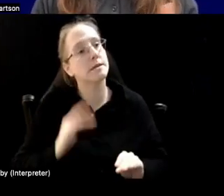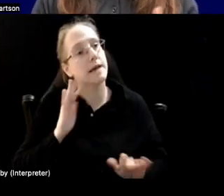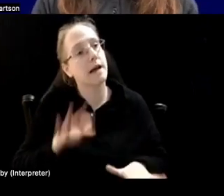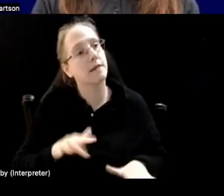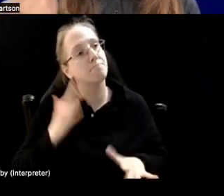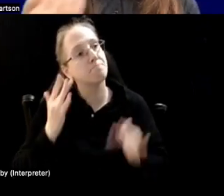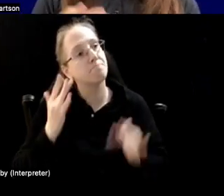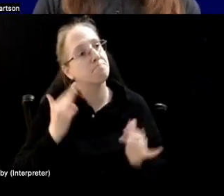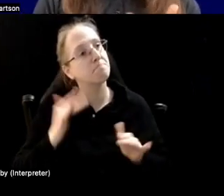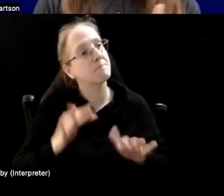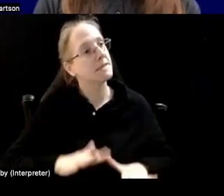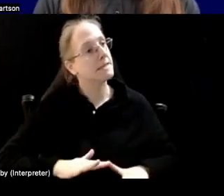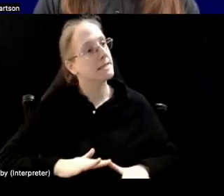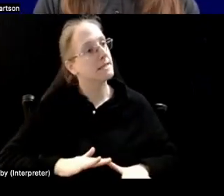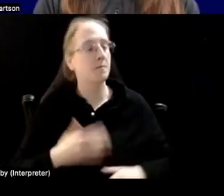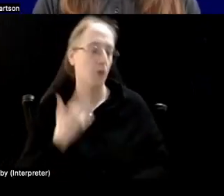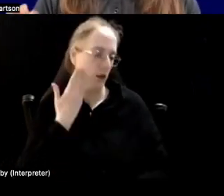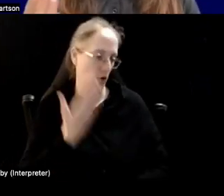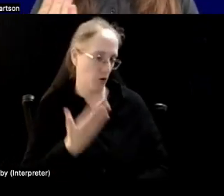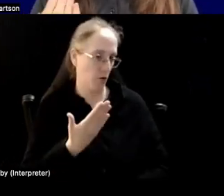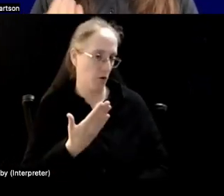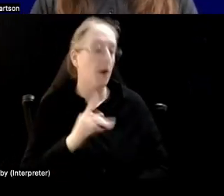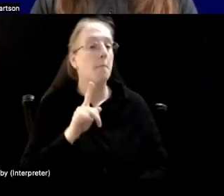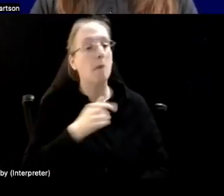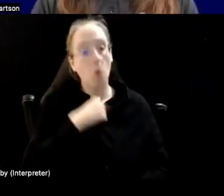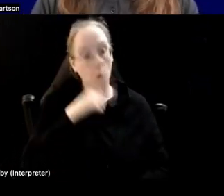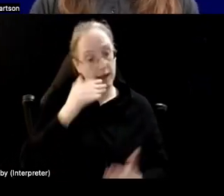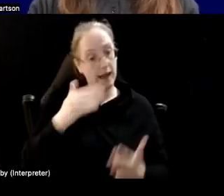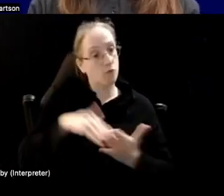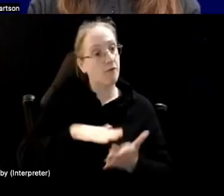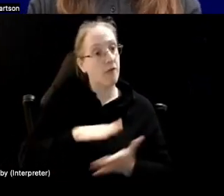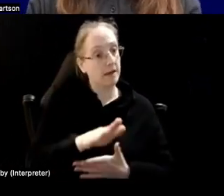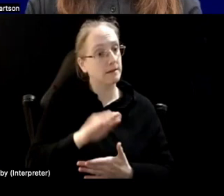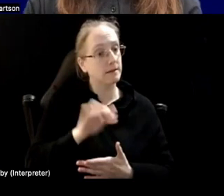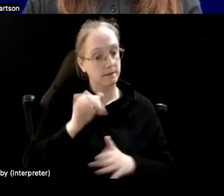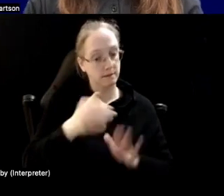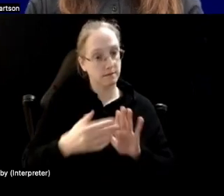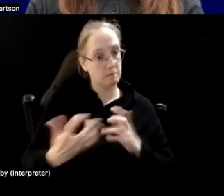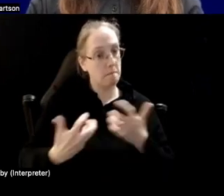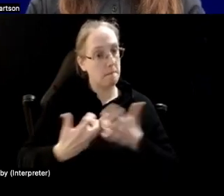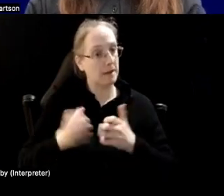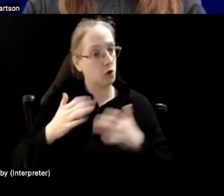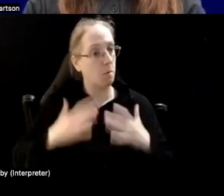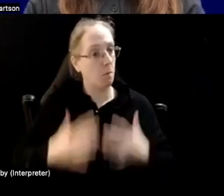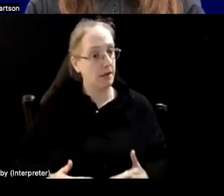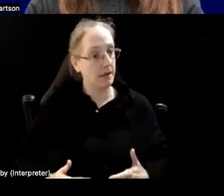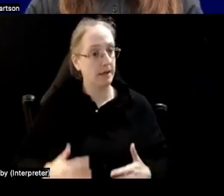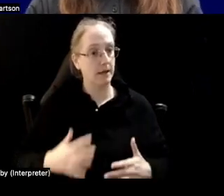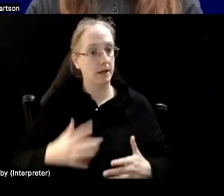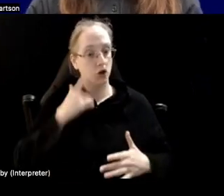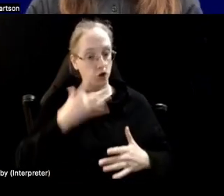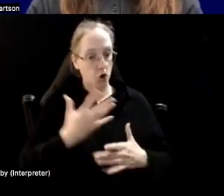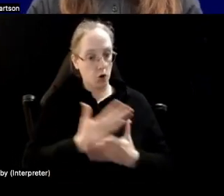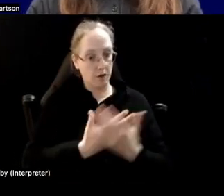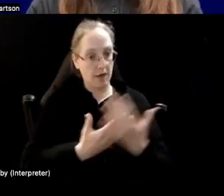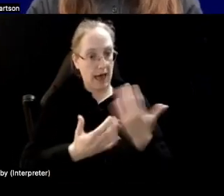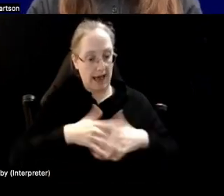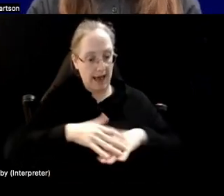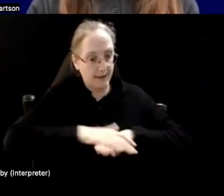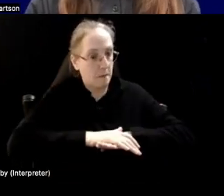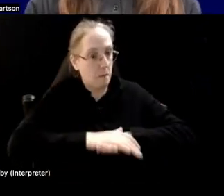but we can reflect back with that body position, that pressure of the hands through the tray,